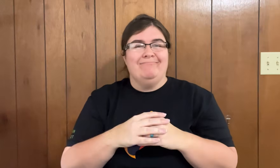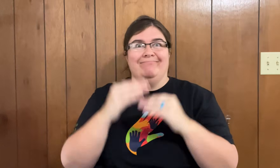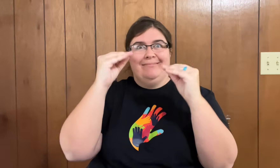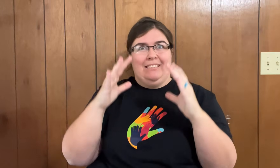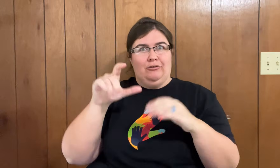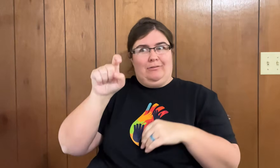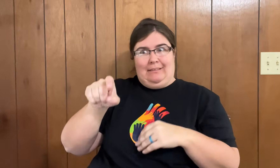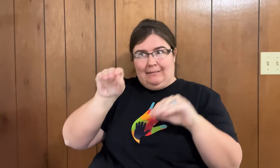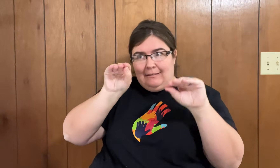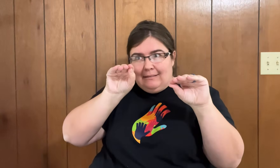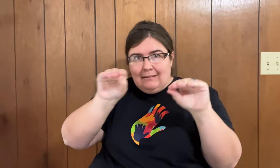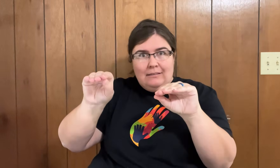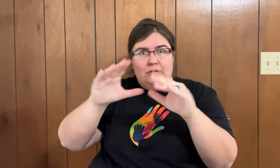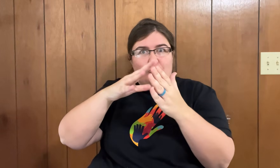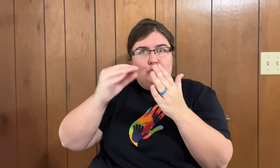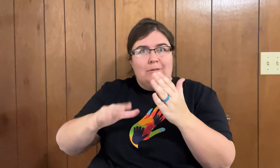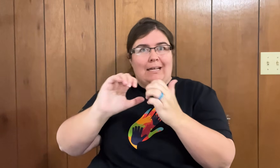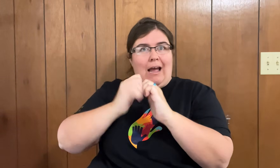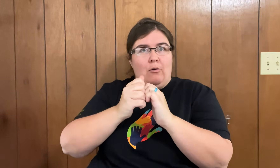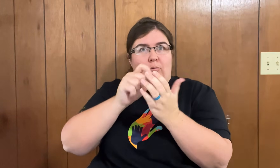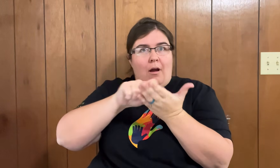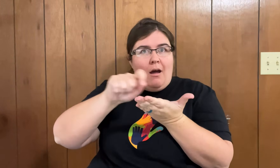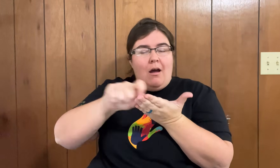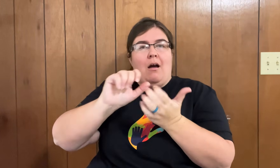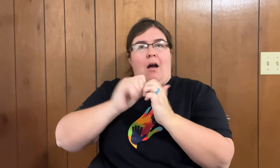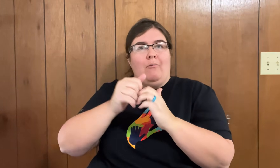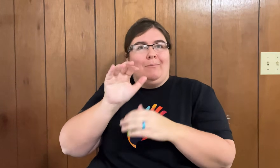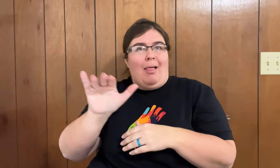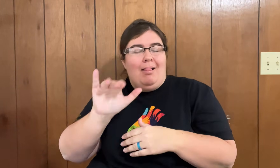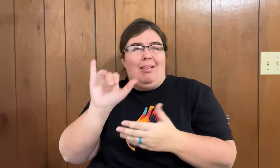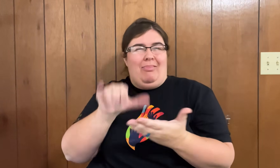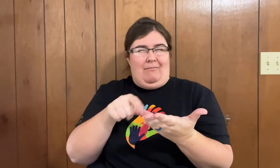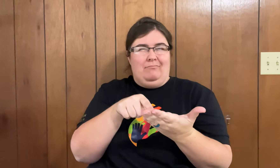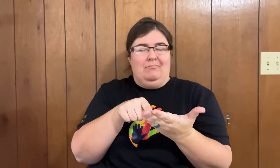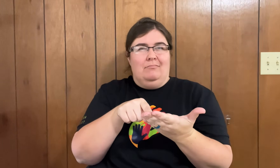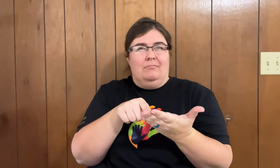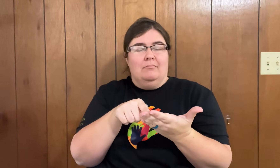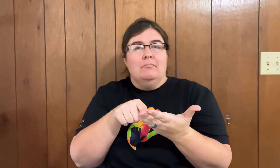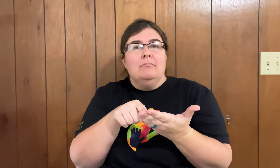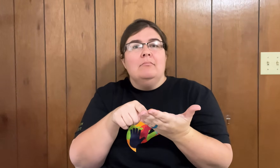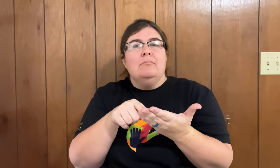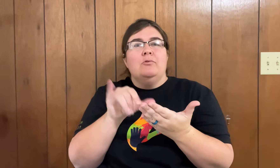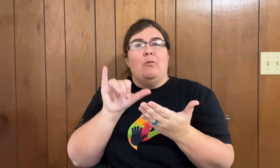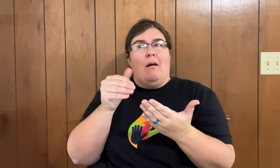Why? Well, school teachers needed to teach their students how to write and how to spell English.